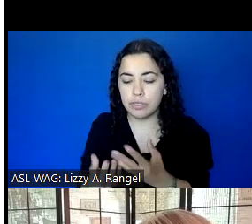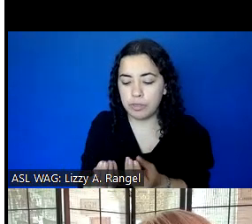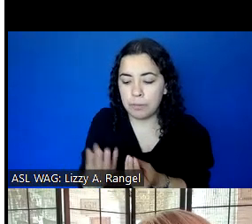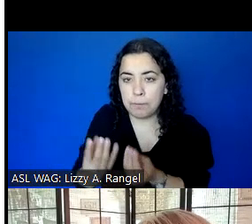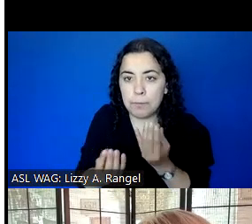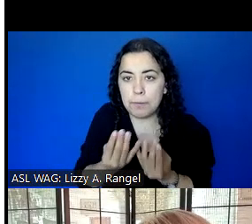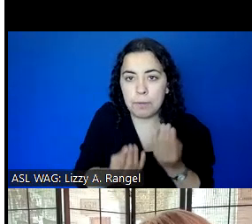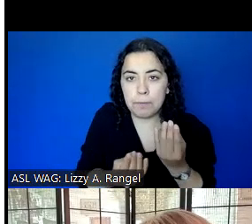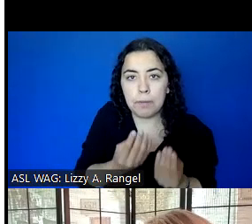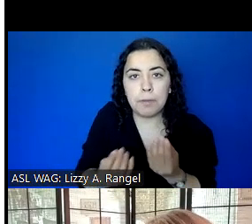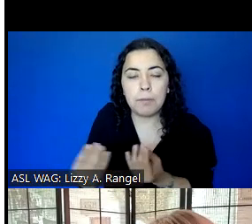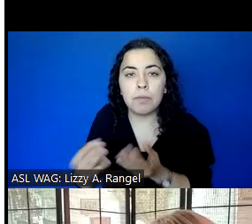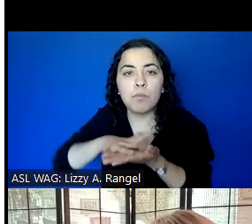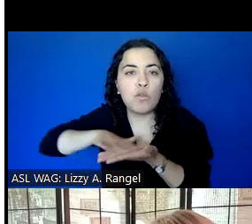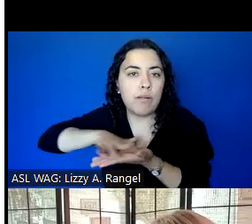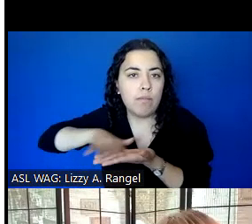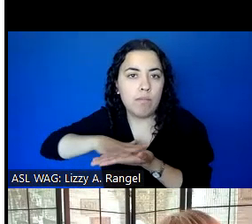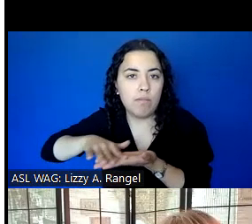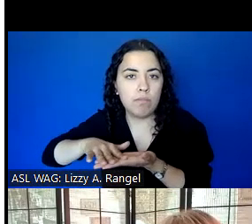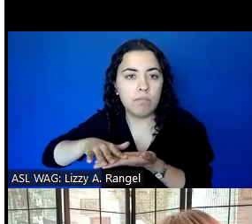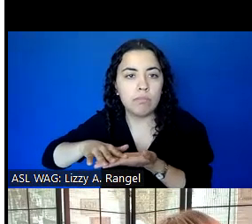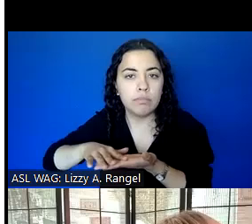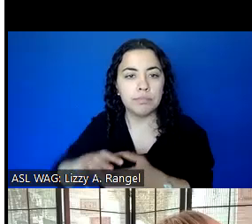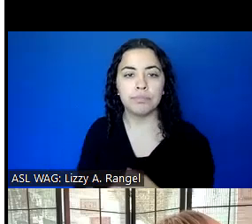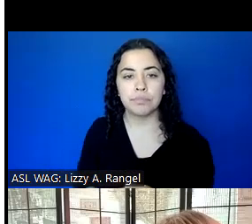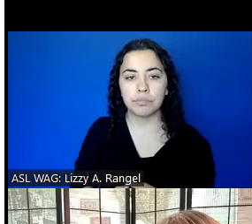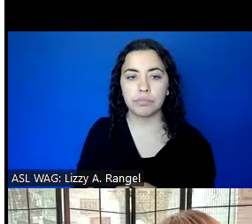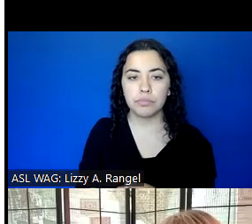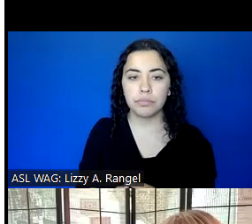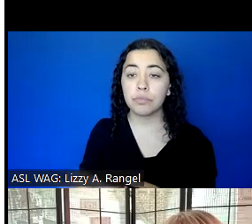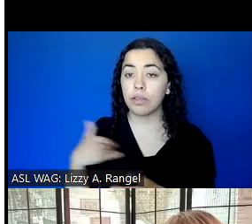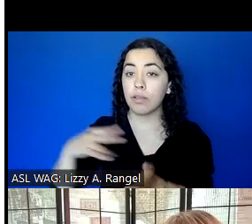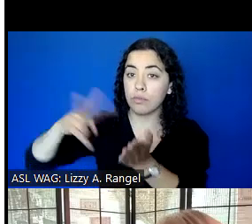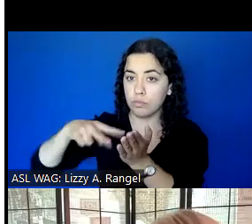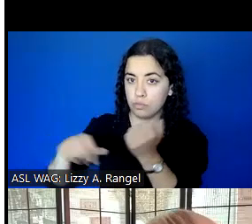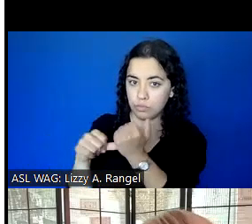tools that stop those automated pop-ups. Or sometimes they stop the redirection